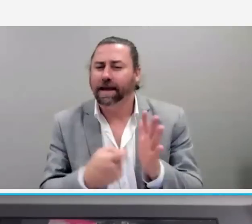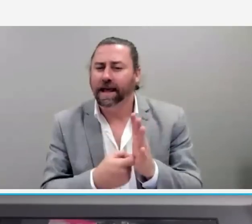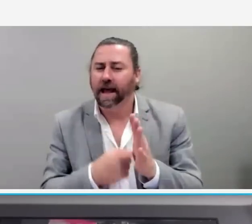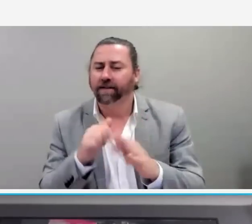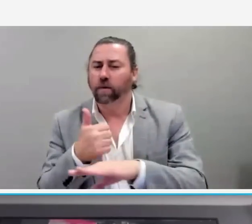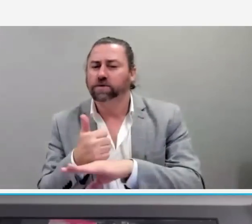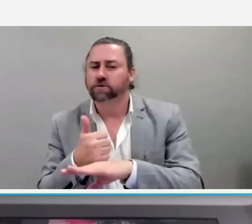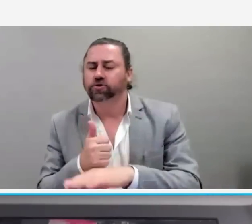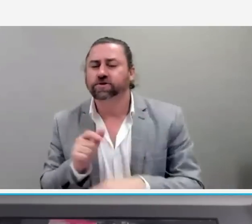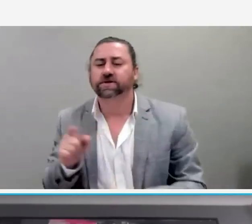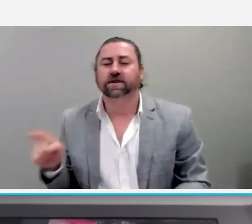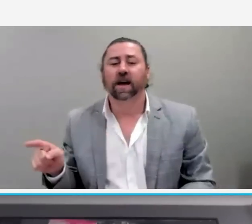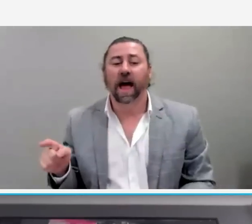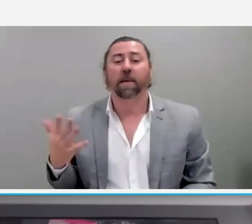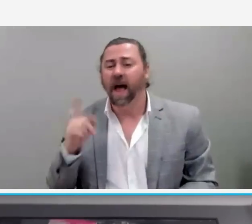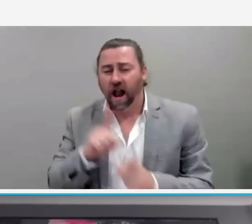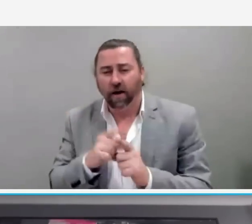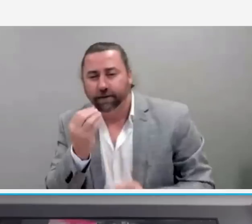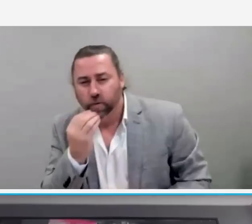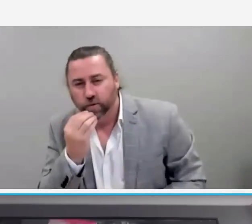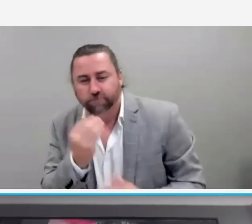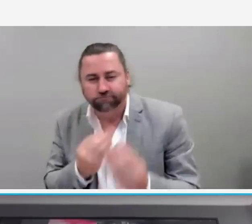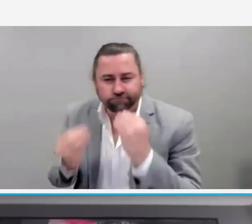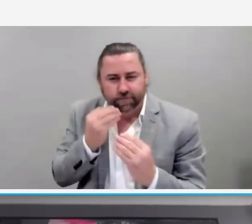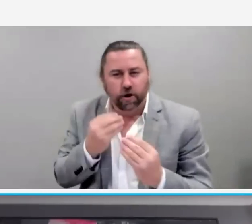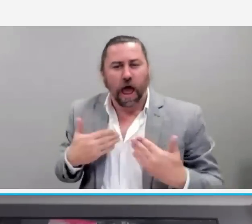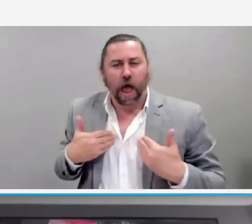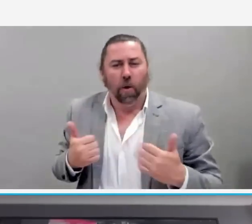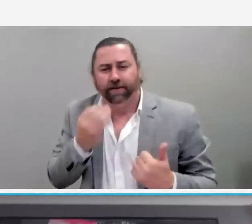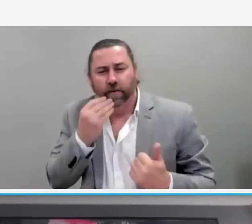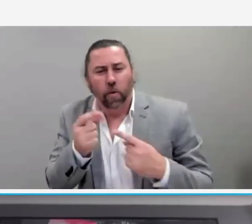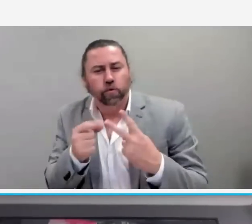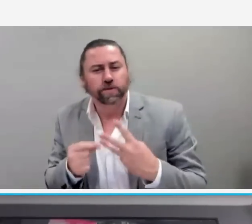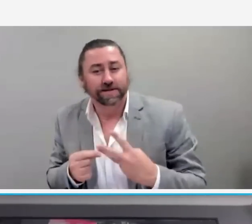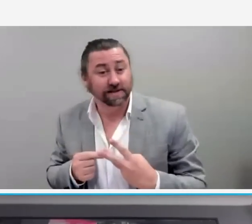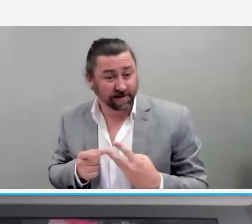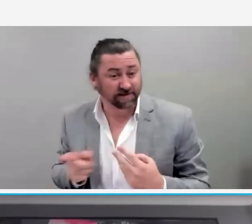It includes dieticians and other food expert representatives. We've been engaging with the Dementia Expert